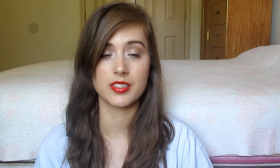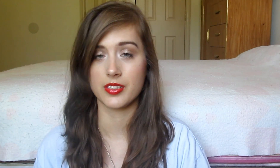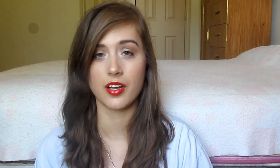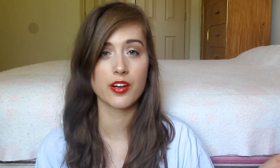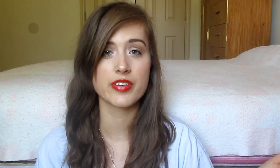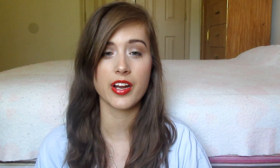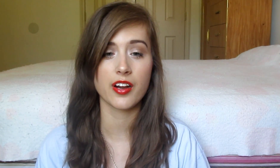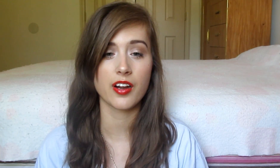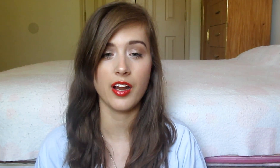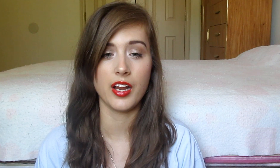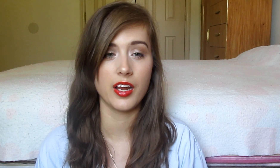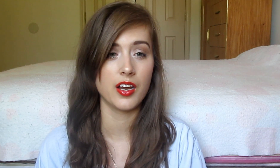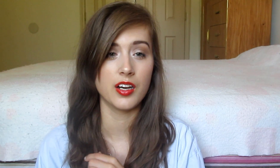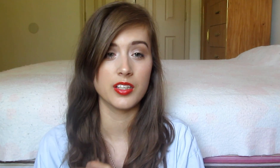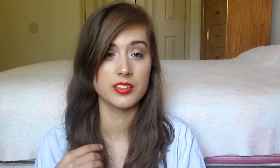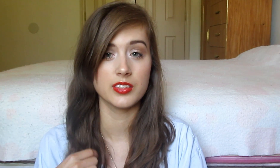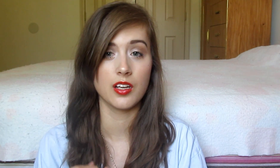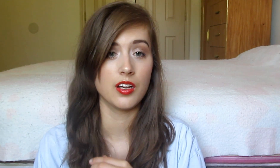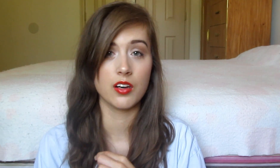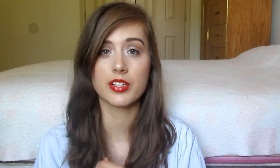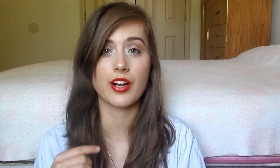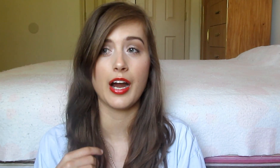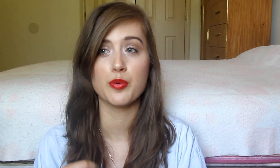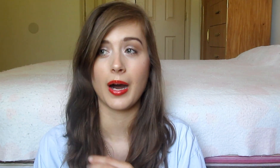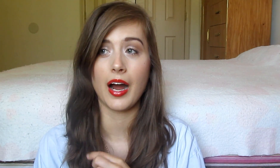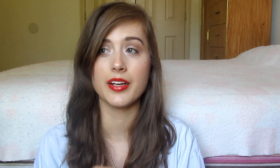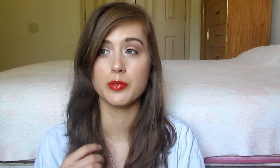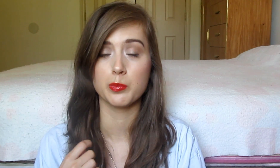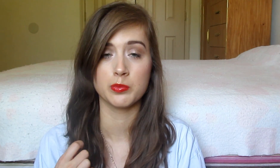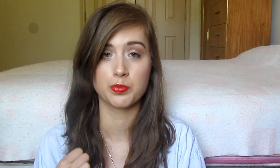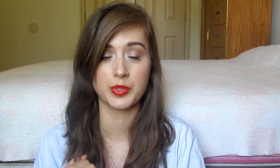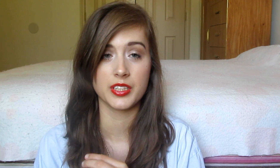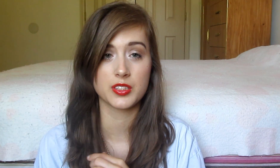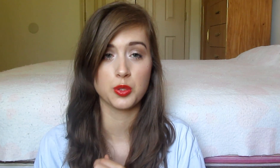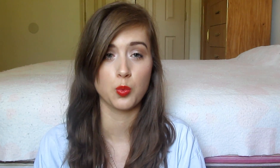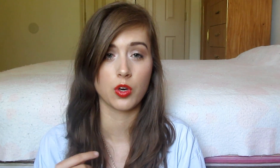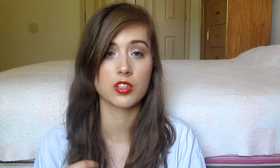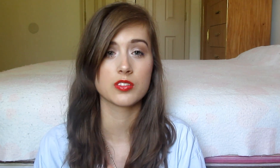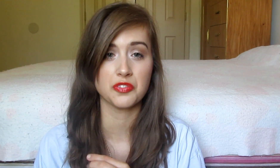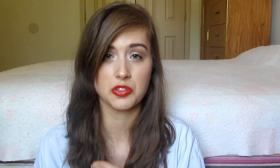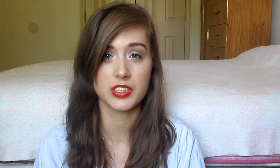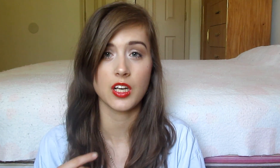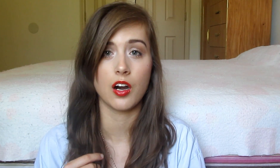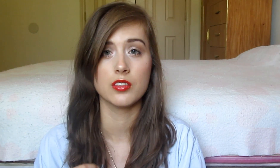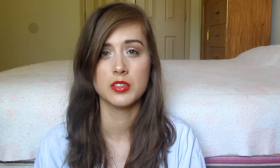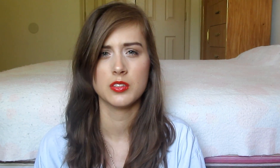be sent over there and holy crap, I get to work for VidCon.